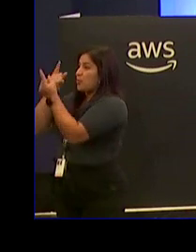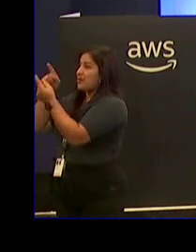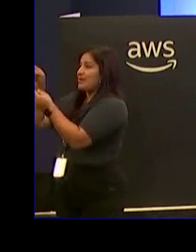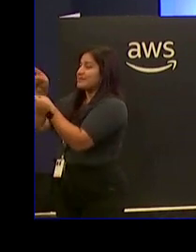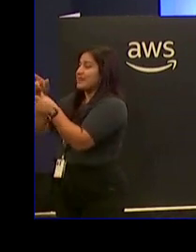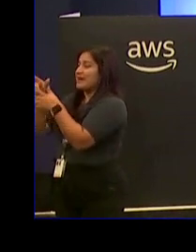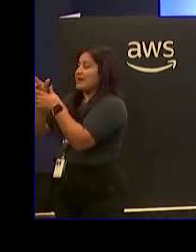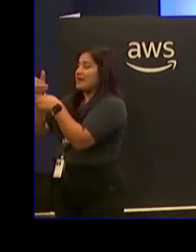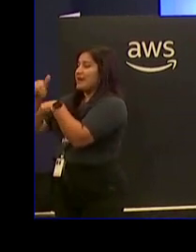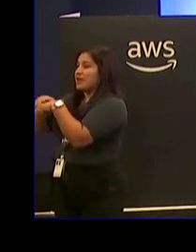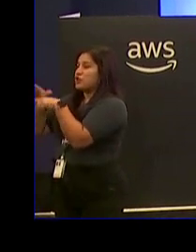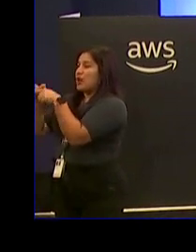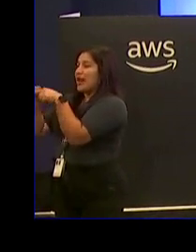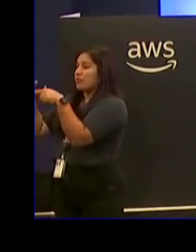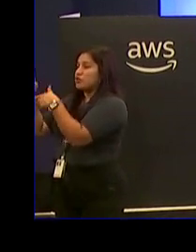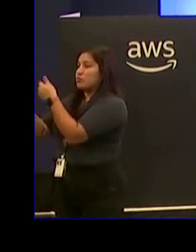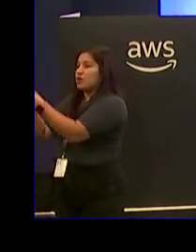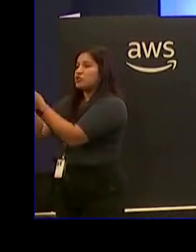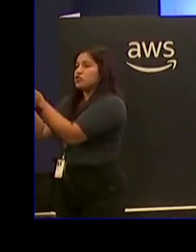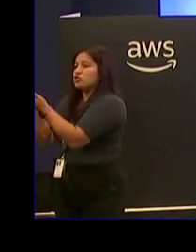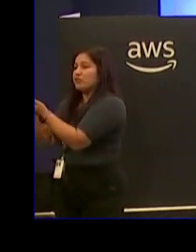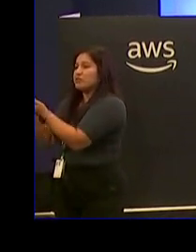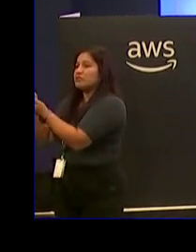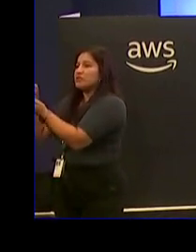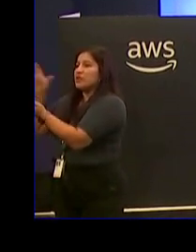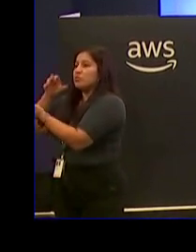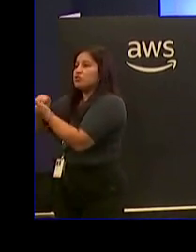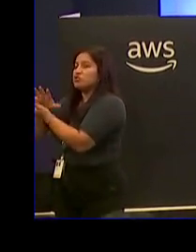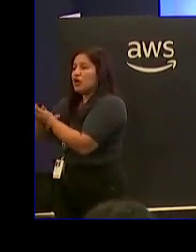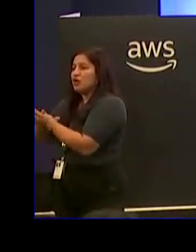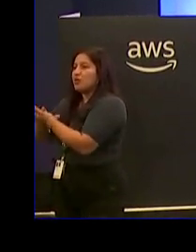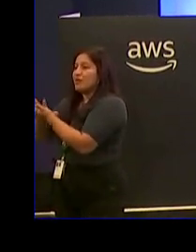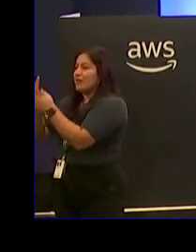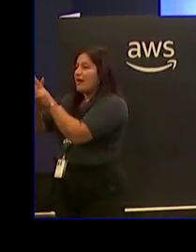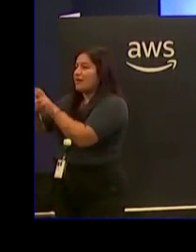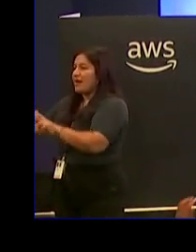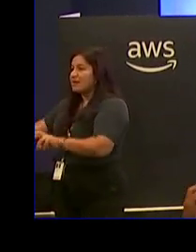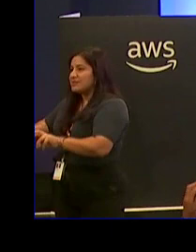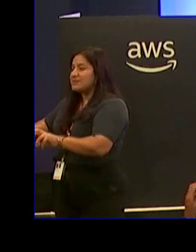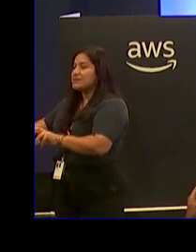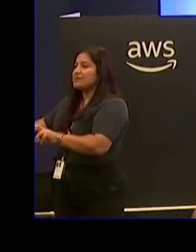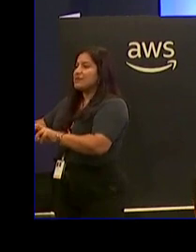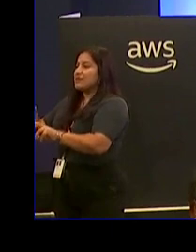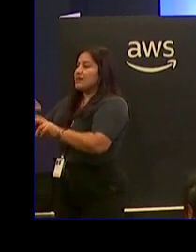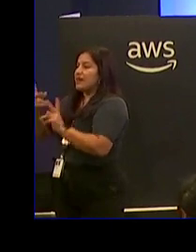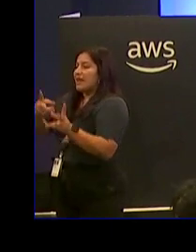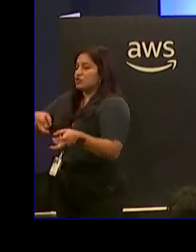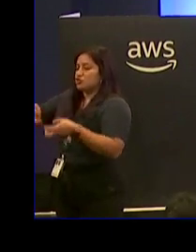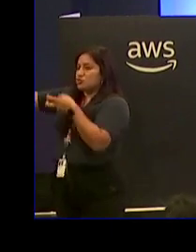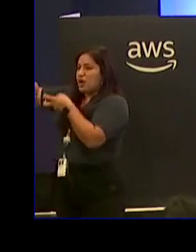that does many things such as document analysis topical documents extraction, key insights extraction,